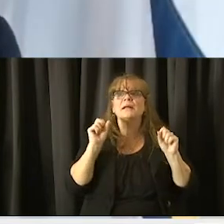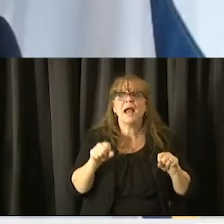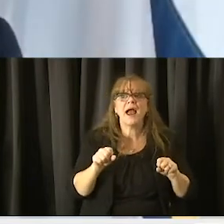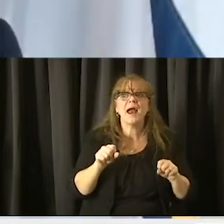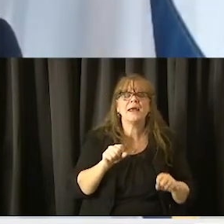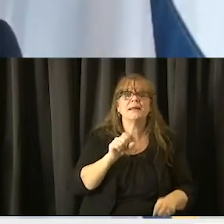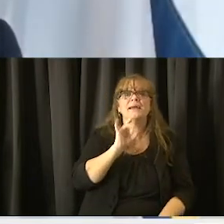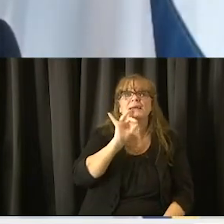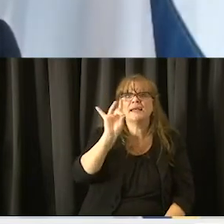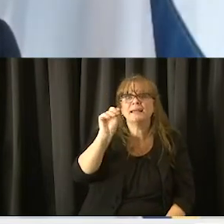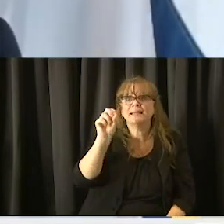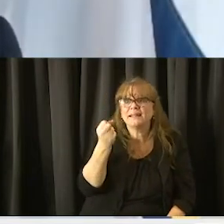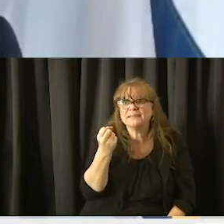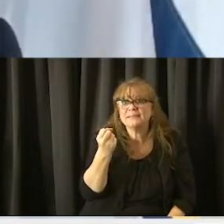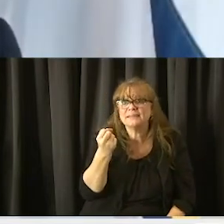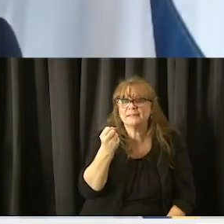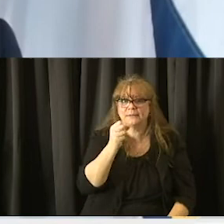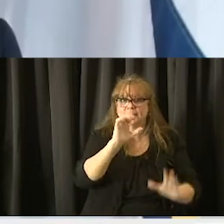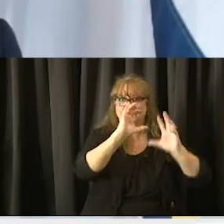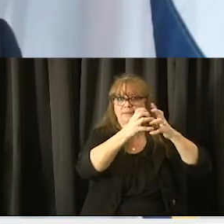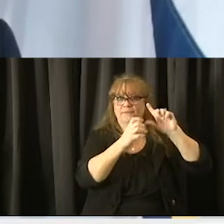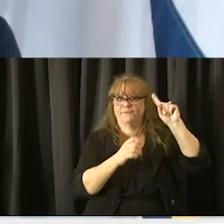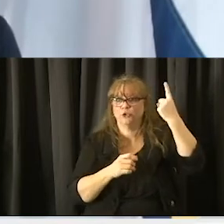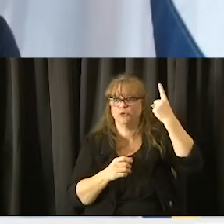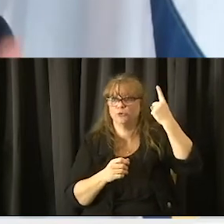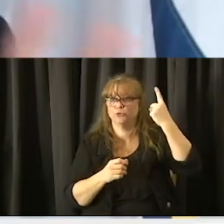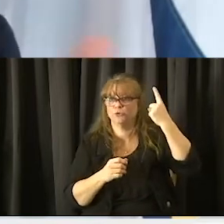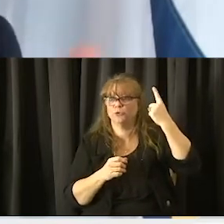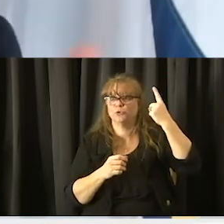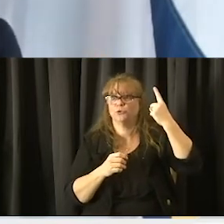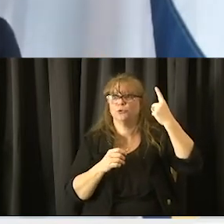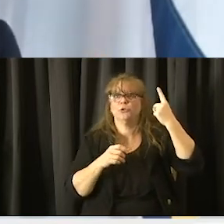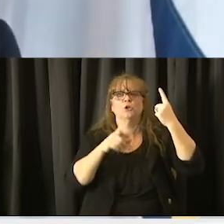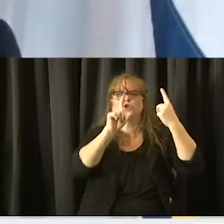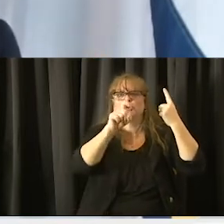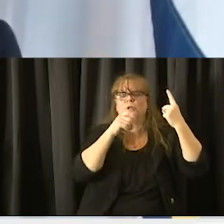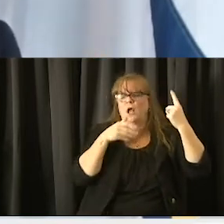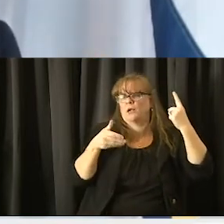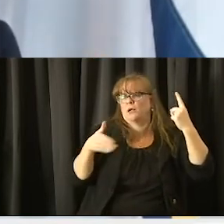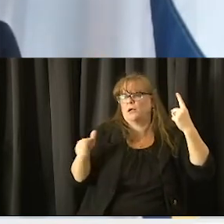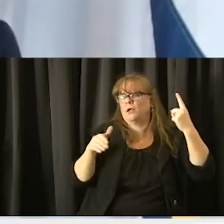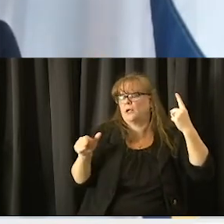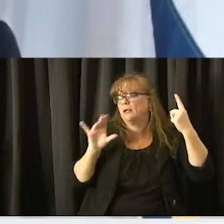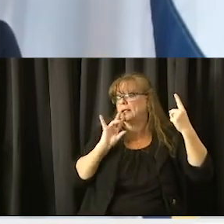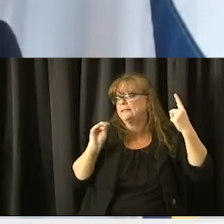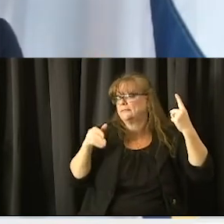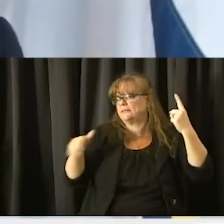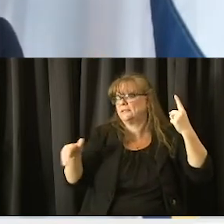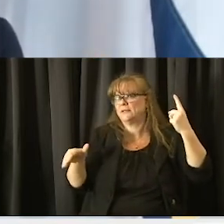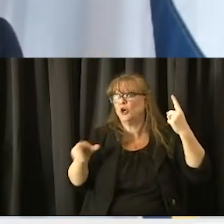um certainly some providers might want to focus on their older populations first in their 80s but it